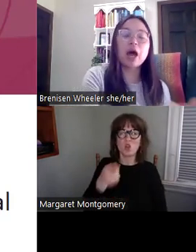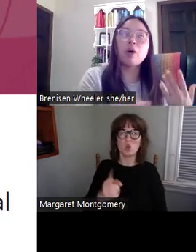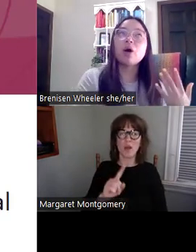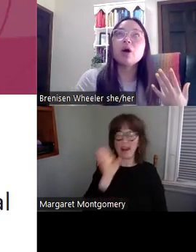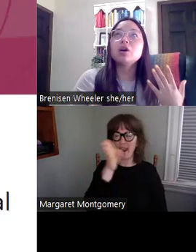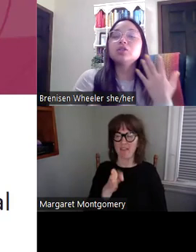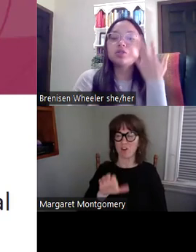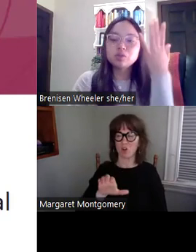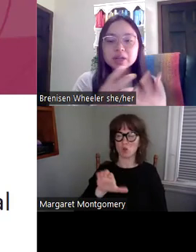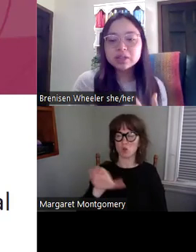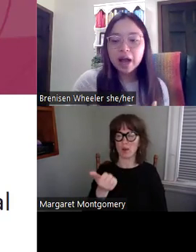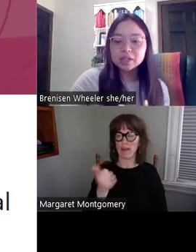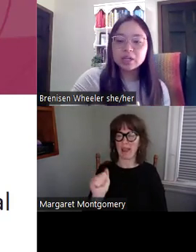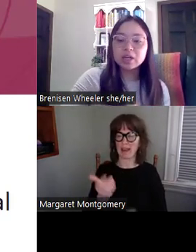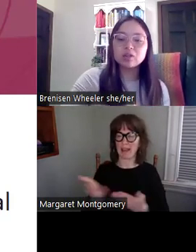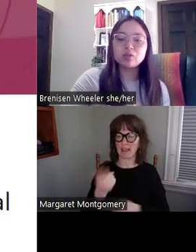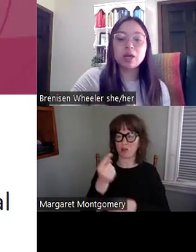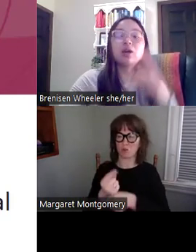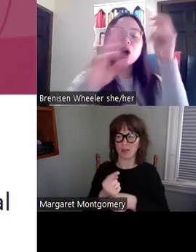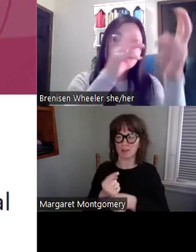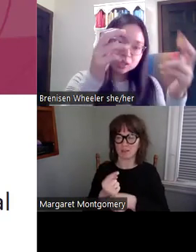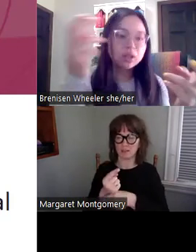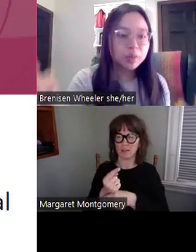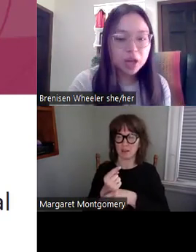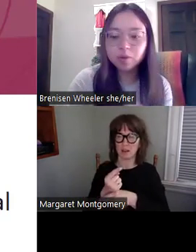person without directly asking, Do they constantly blame?